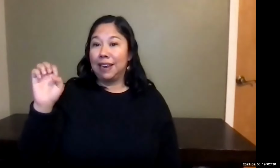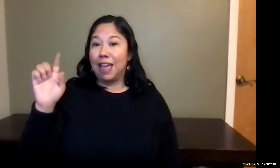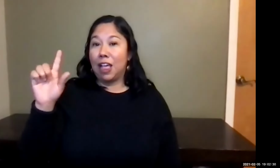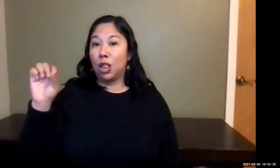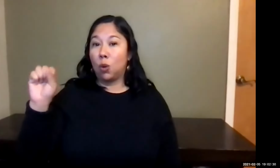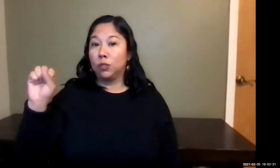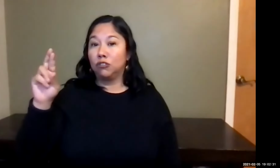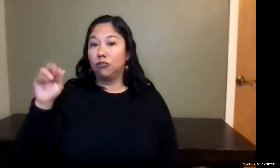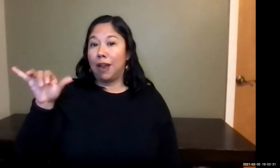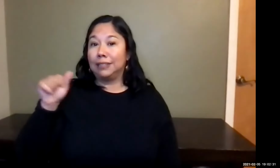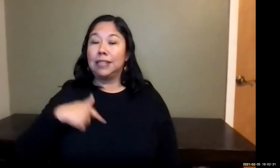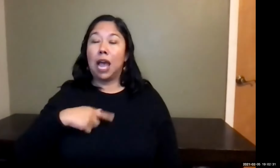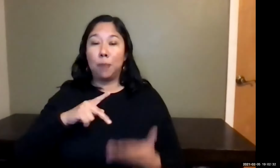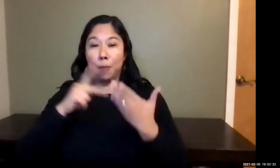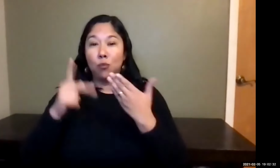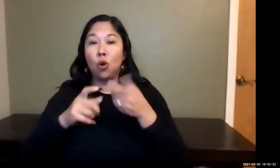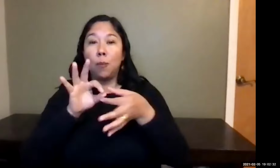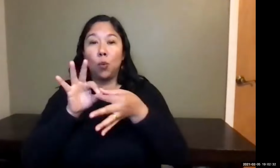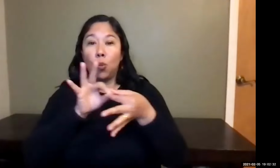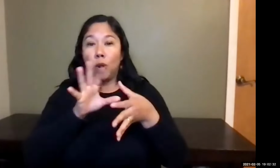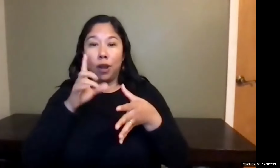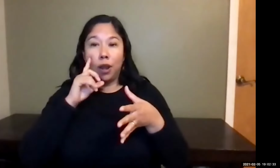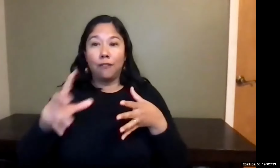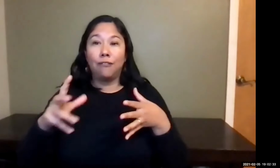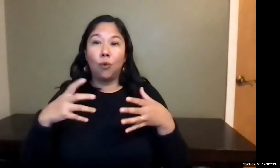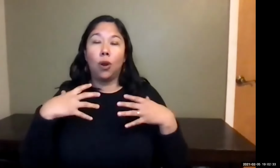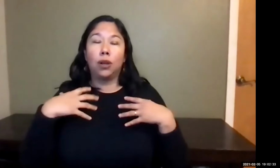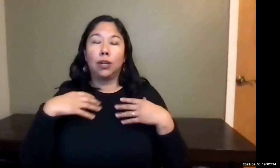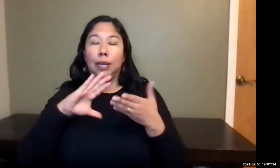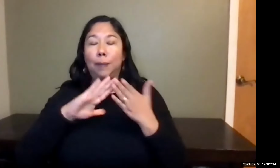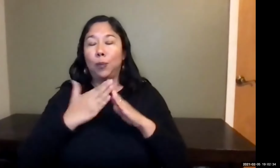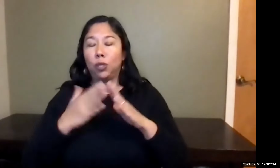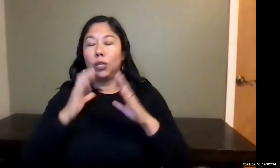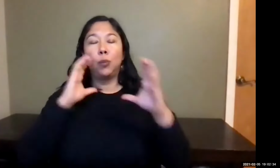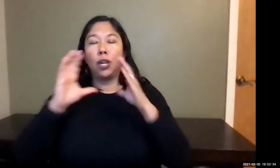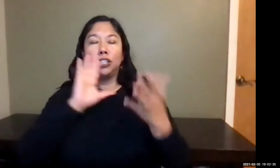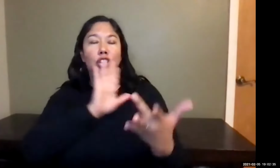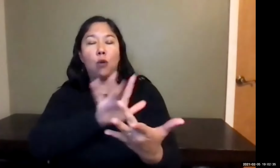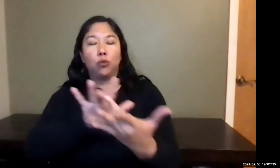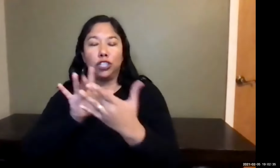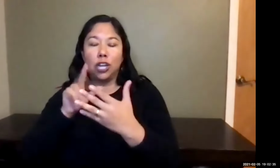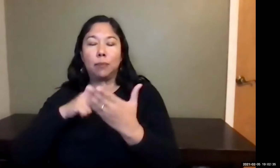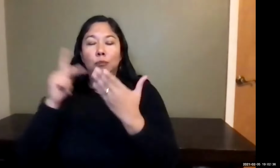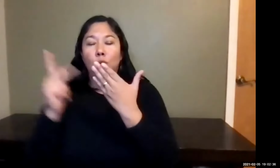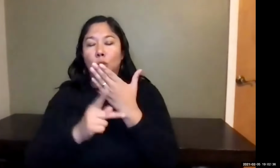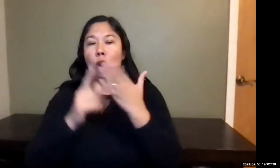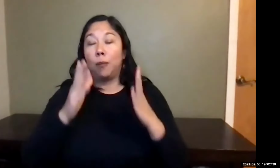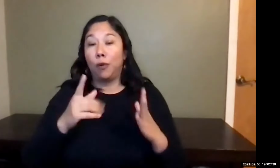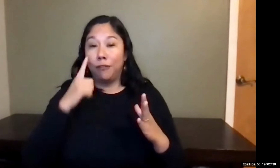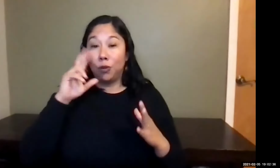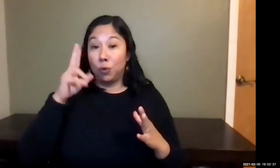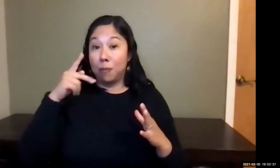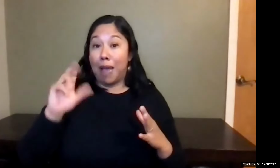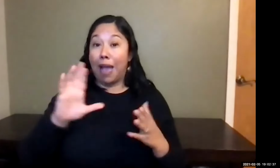Health Worker Communication Outreach Services, a program of UPAC, the Union of Pan-Asian Communities.